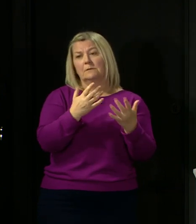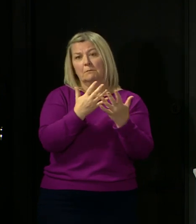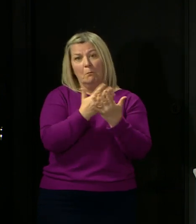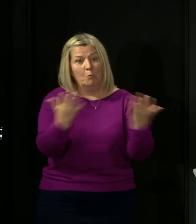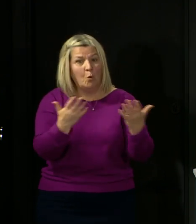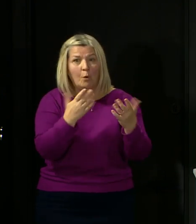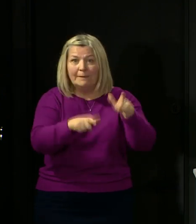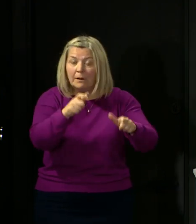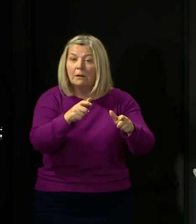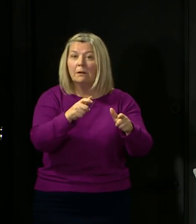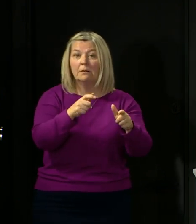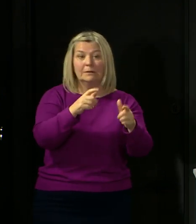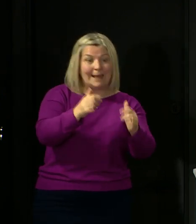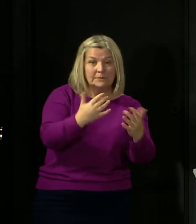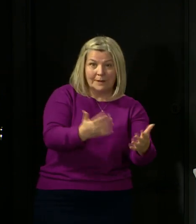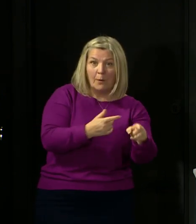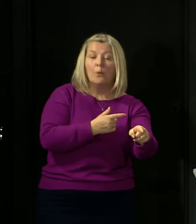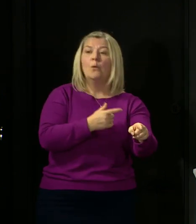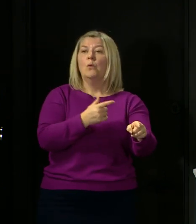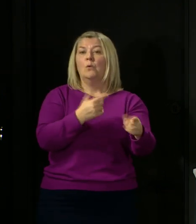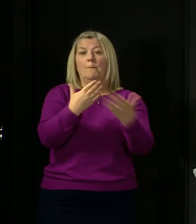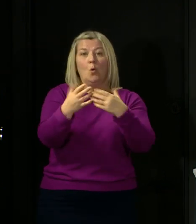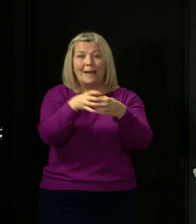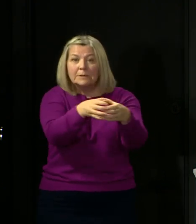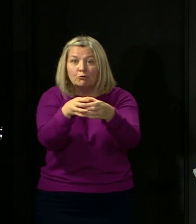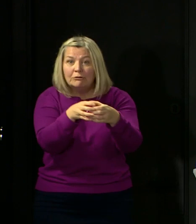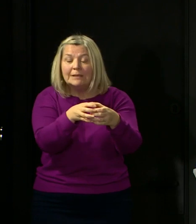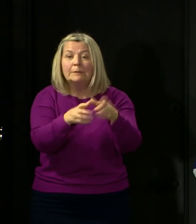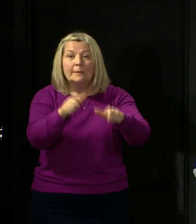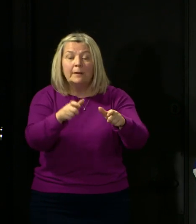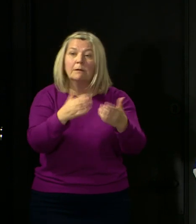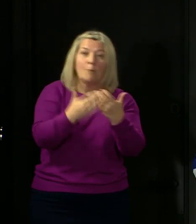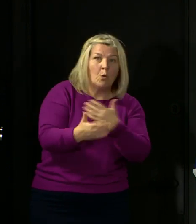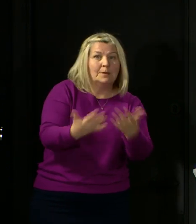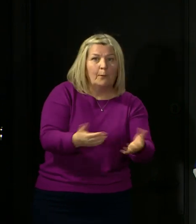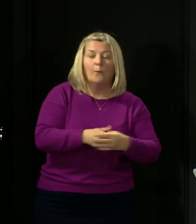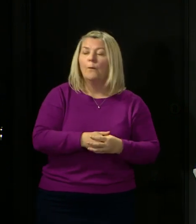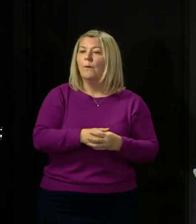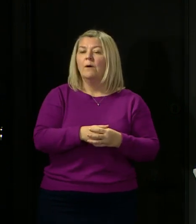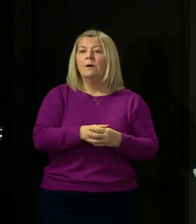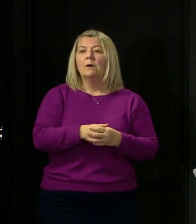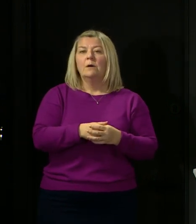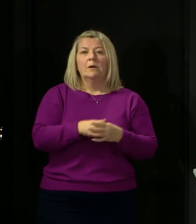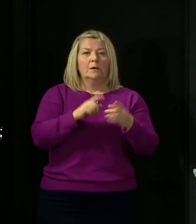the categories of testing, we have two, of course, broadly speaking strands to our testing